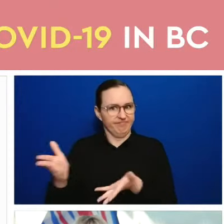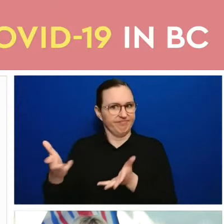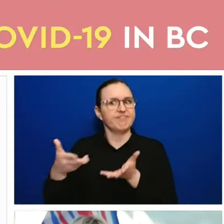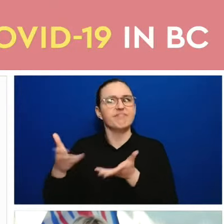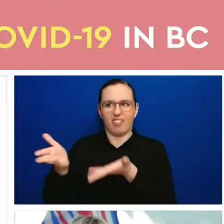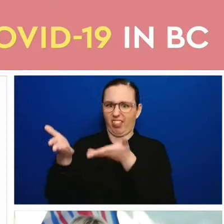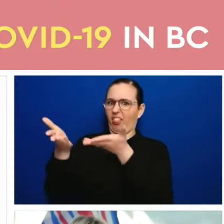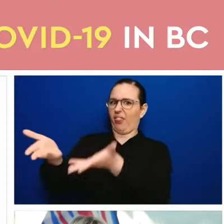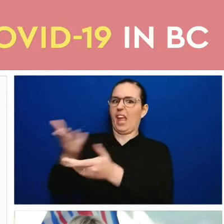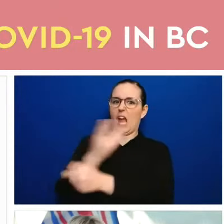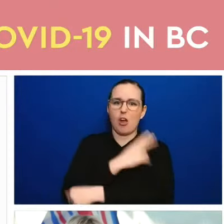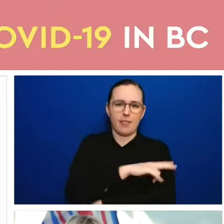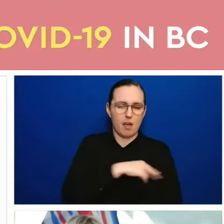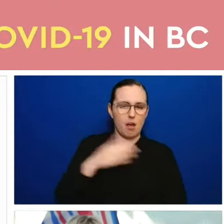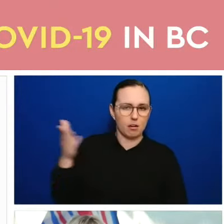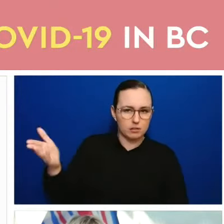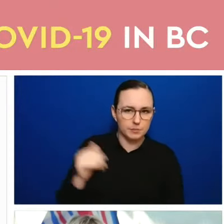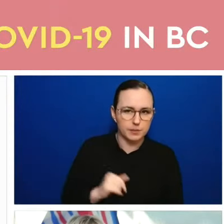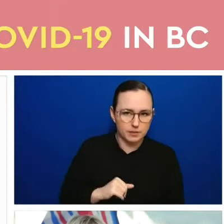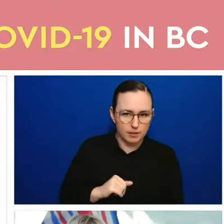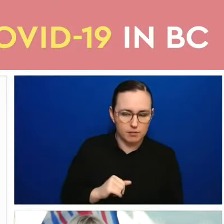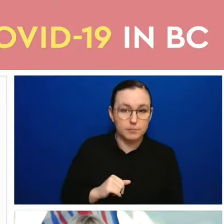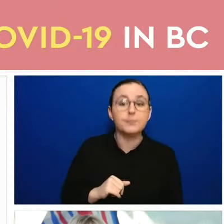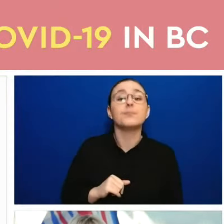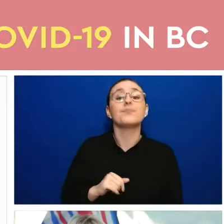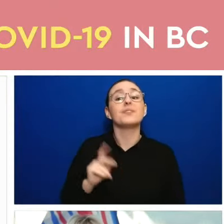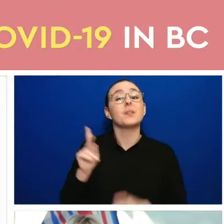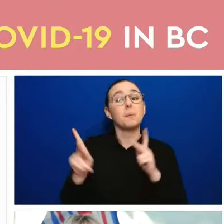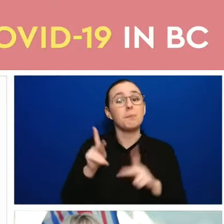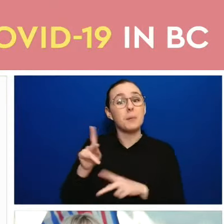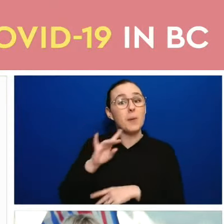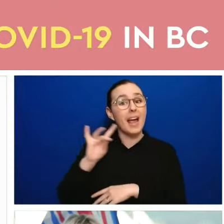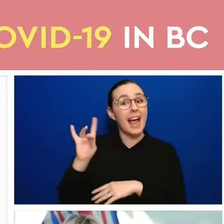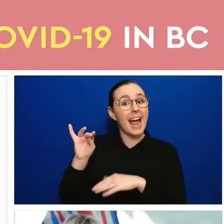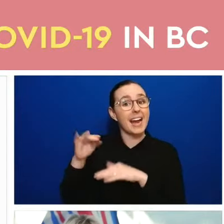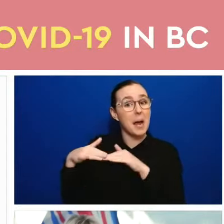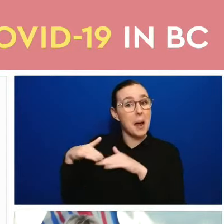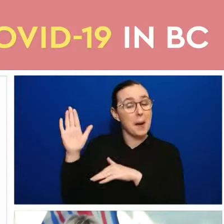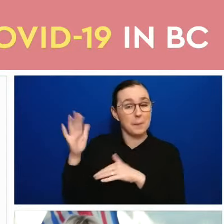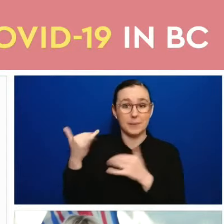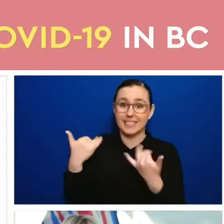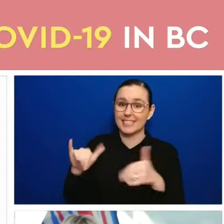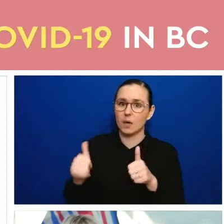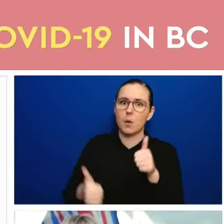is now higher. Which gives us a sense, as wWhis